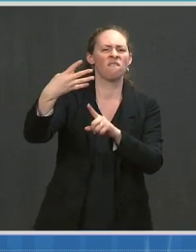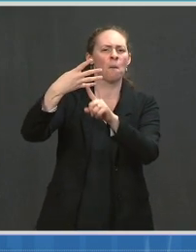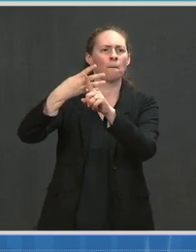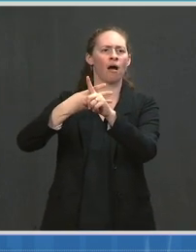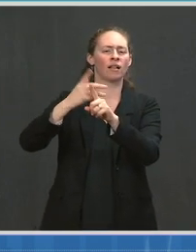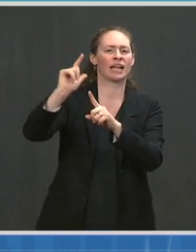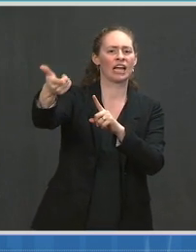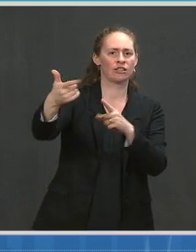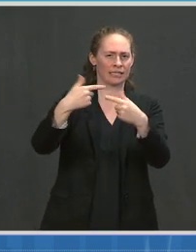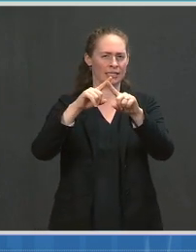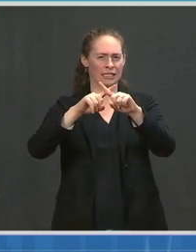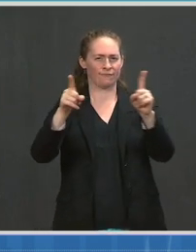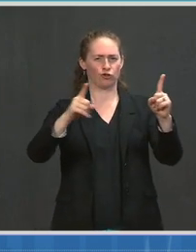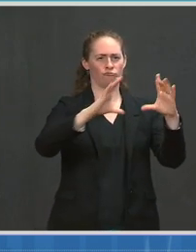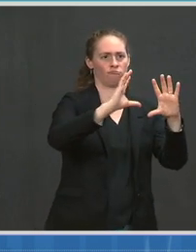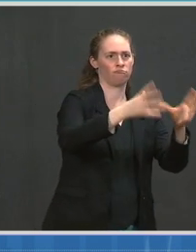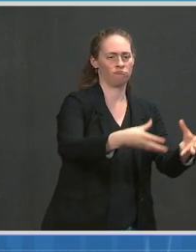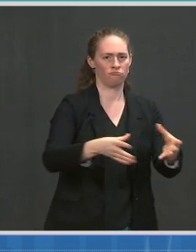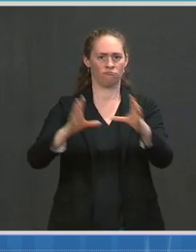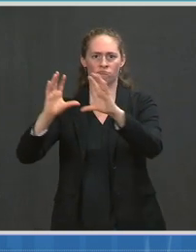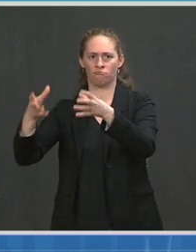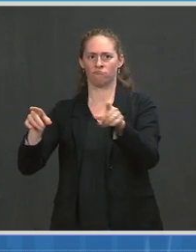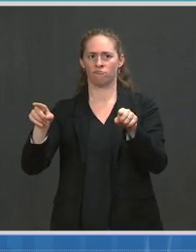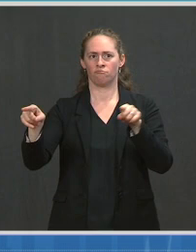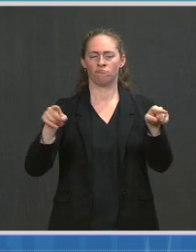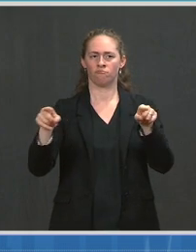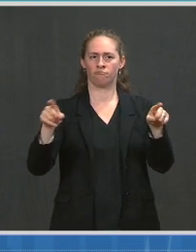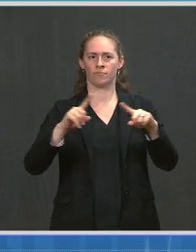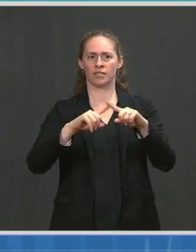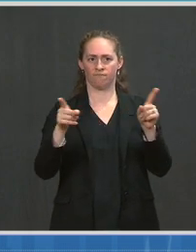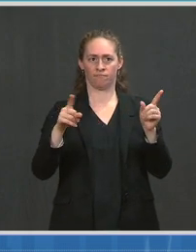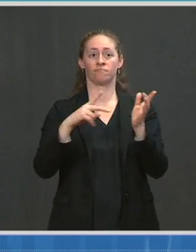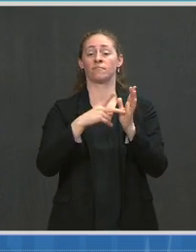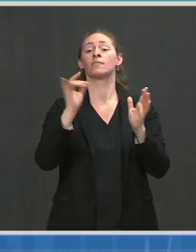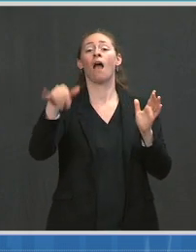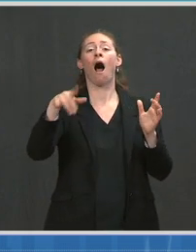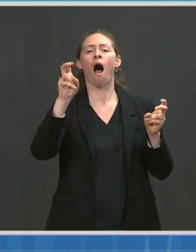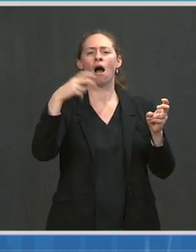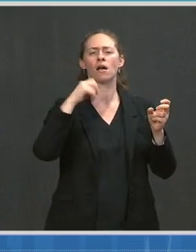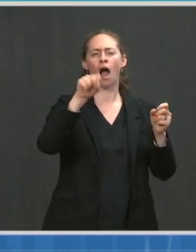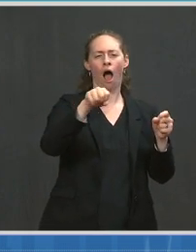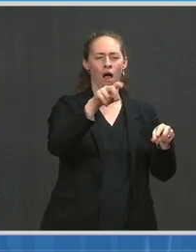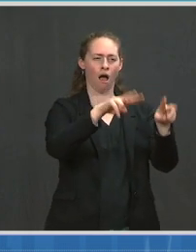initially as a control cohort. Both of these groups are going to receive